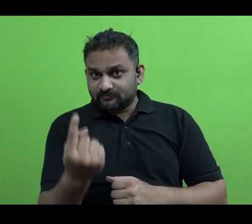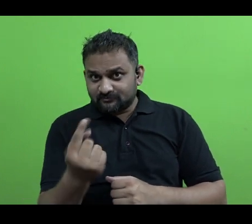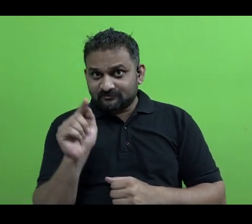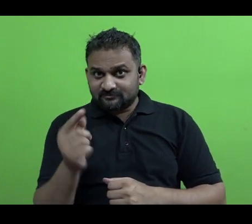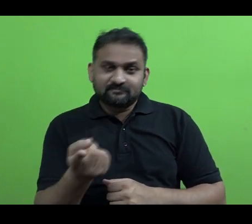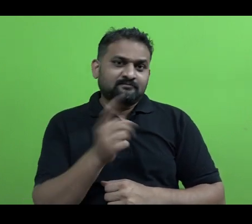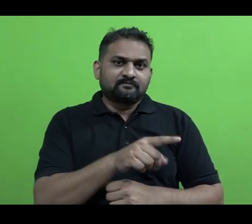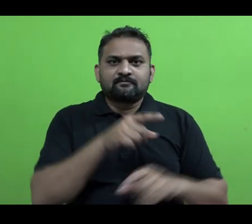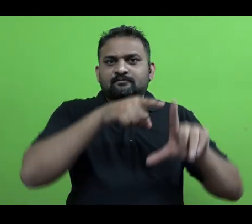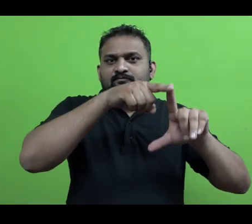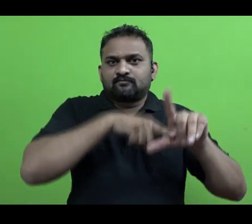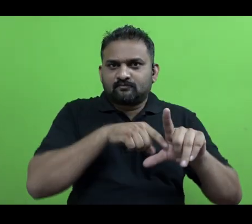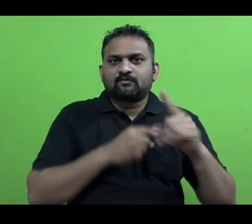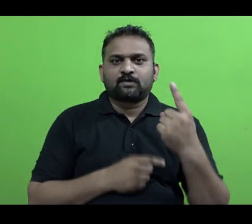And one line for number one.